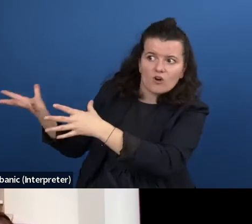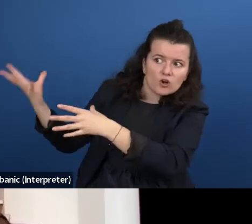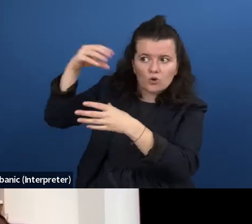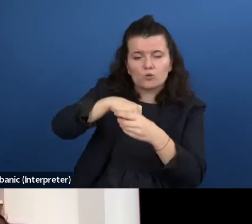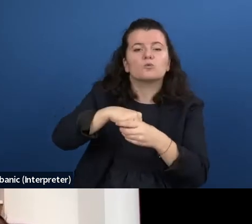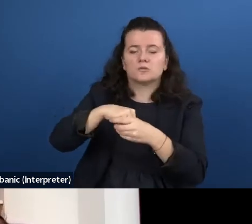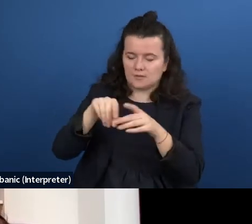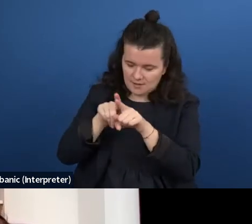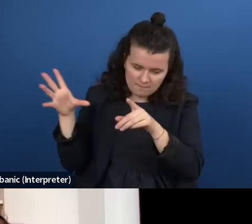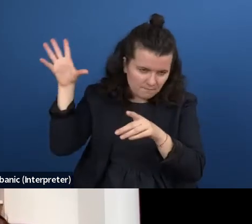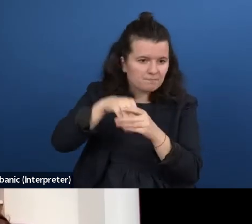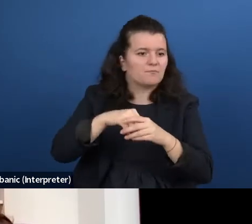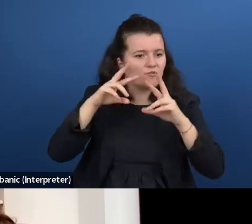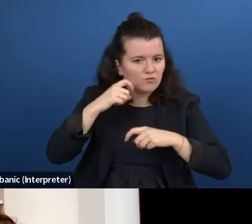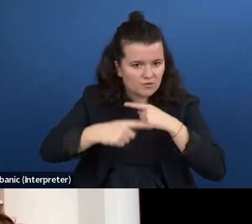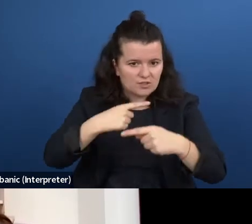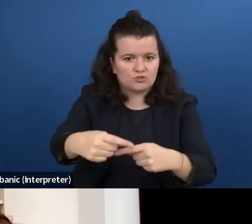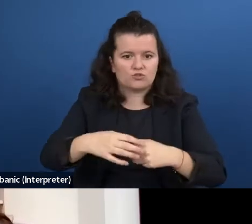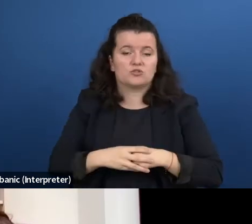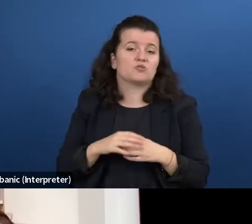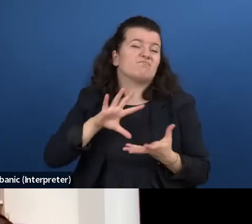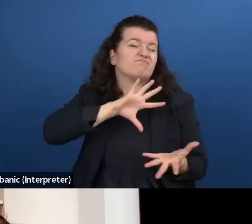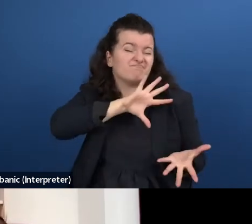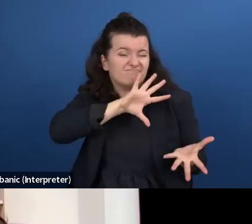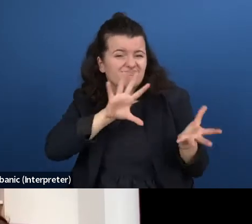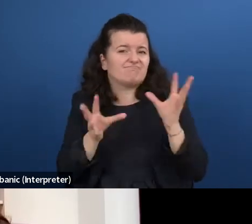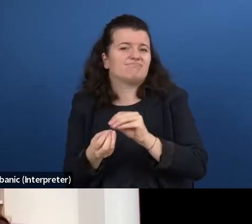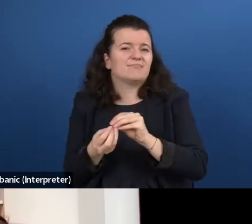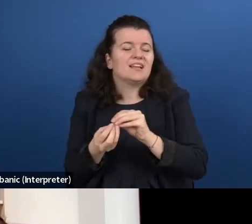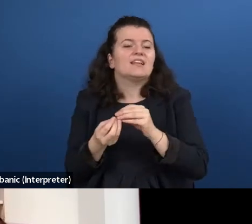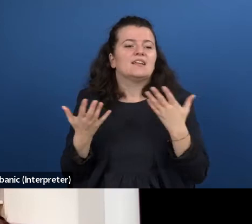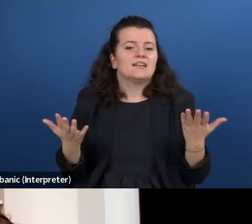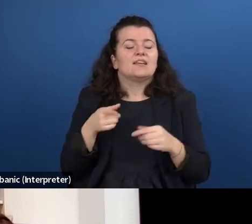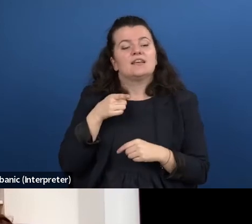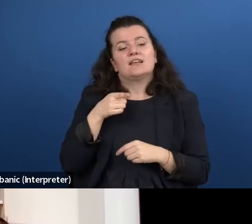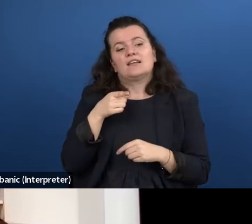We have initial conclusions which are quite general and which we all share.